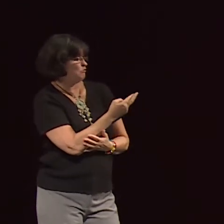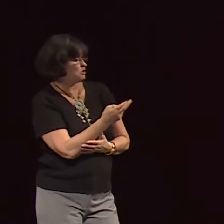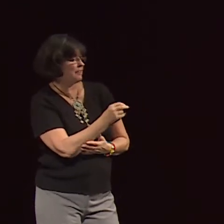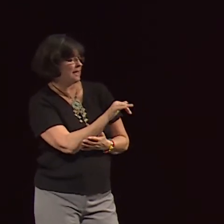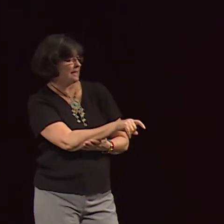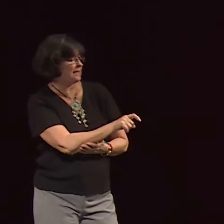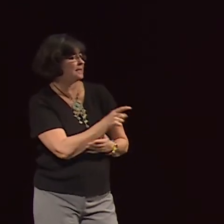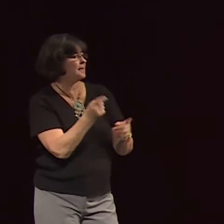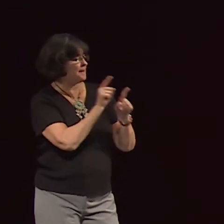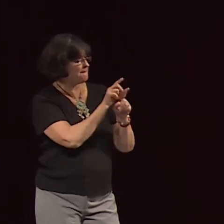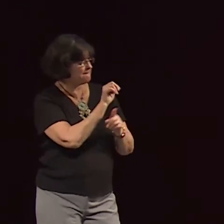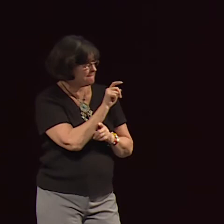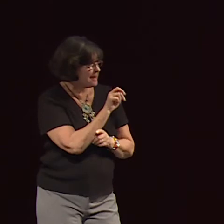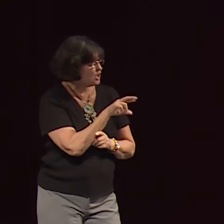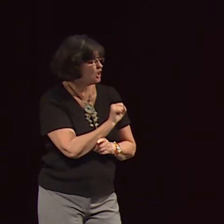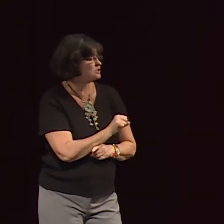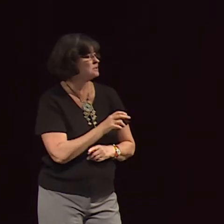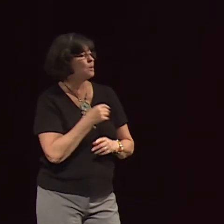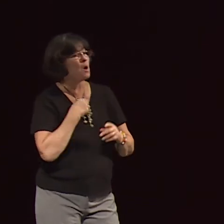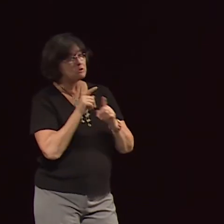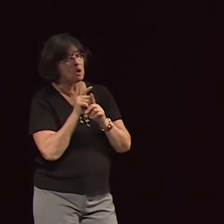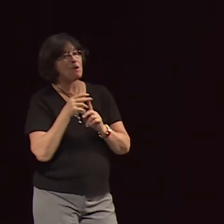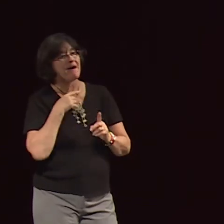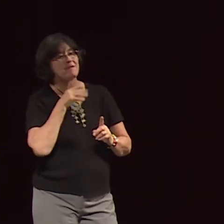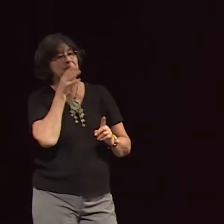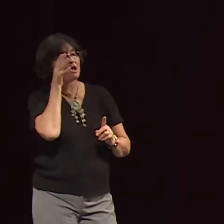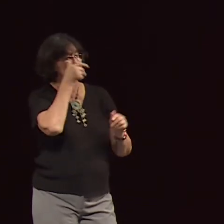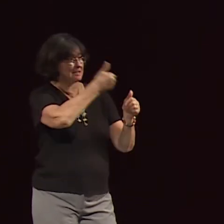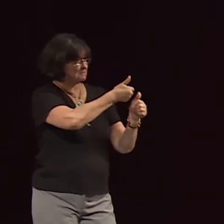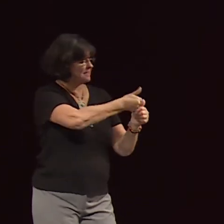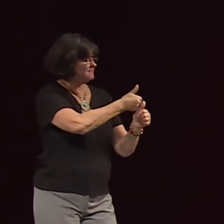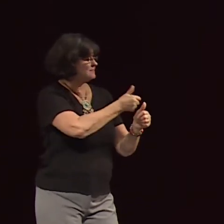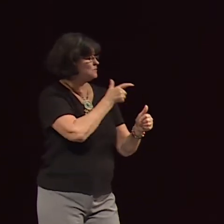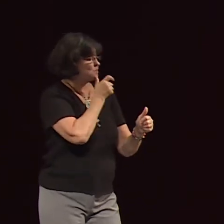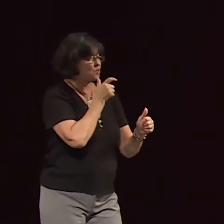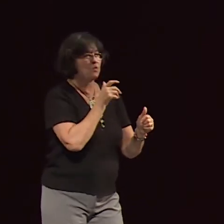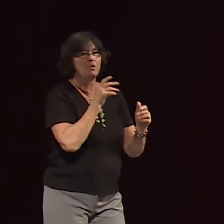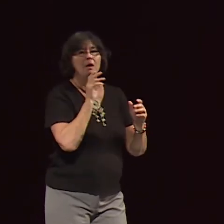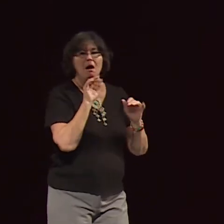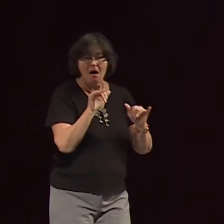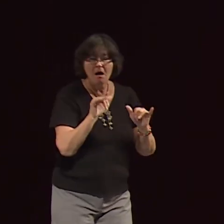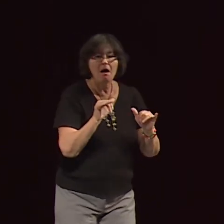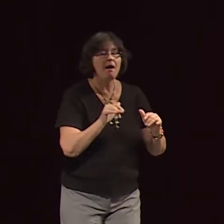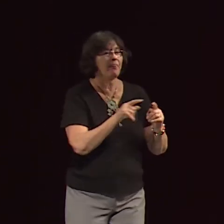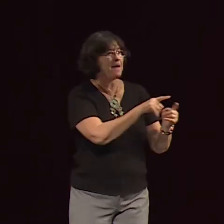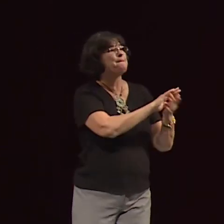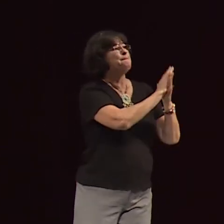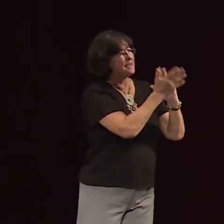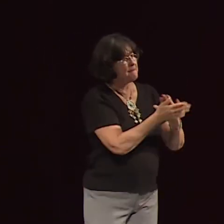So I think, talking to the parents, giving them the resources,